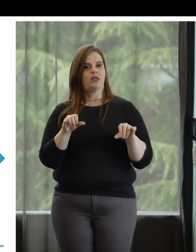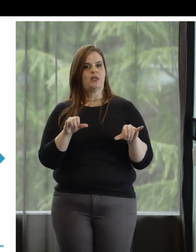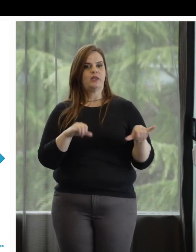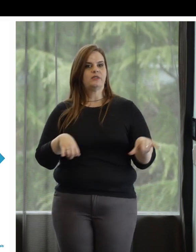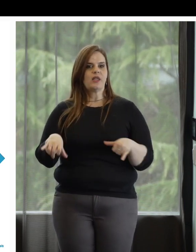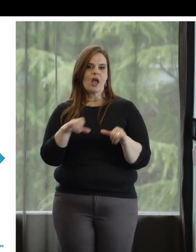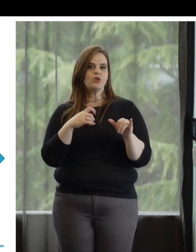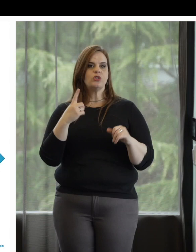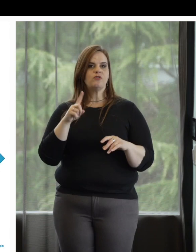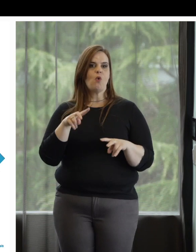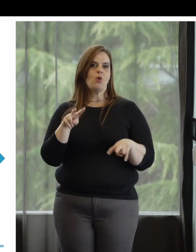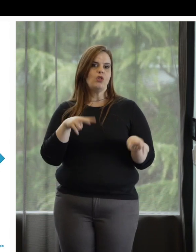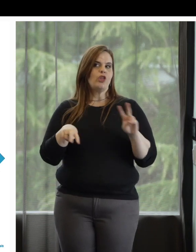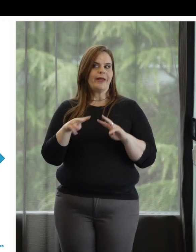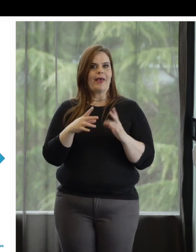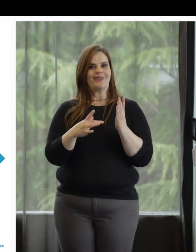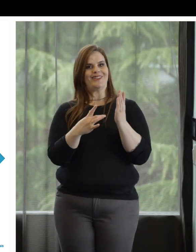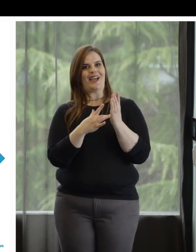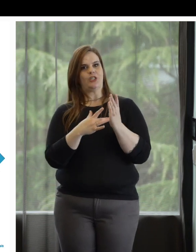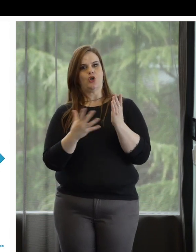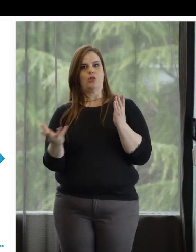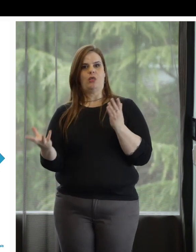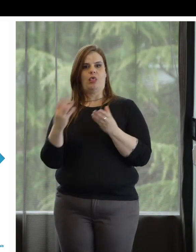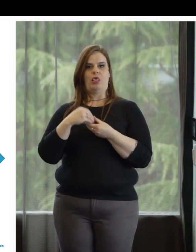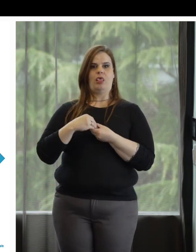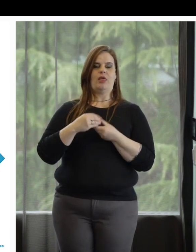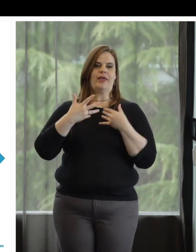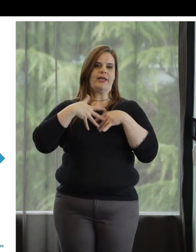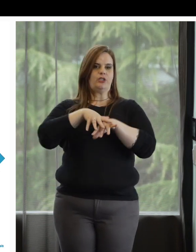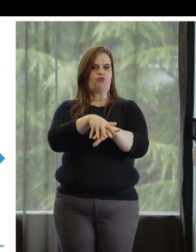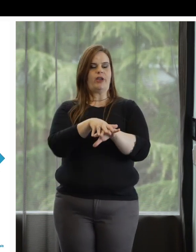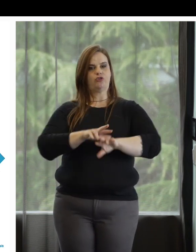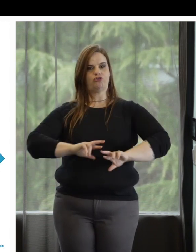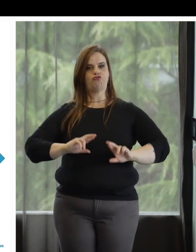technical integration readiness operational